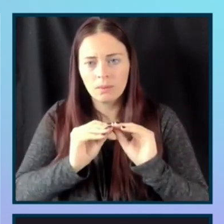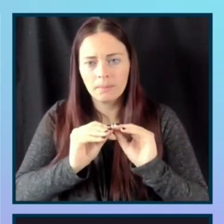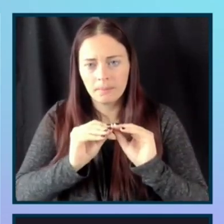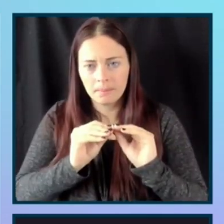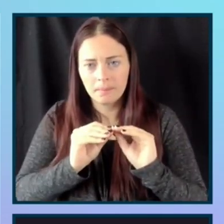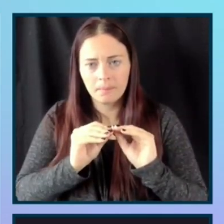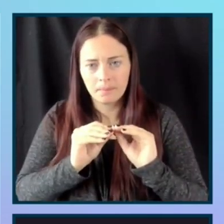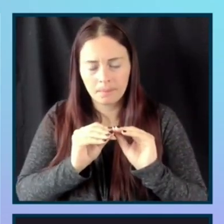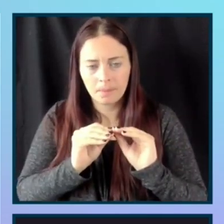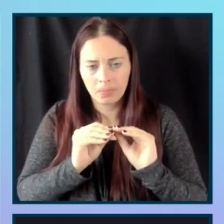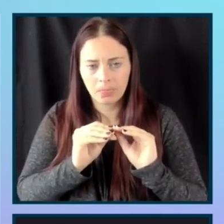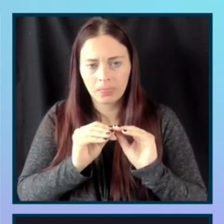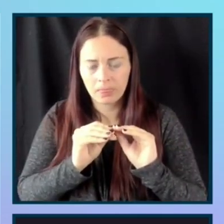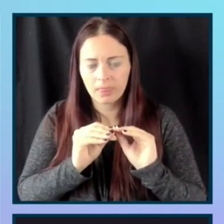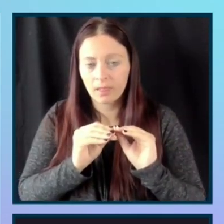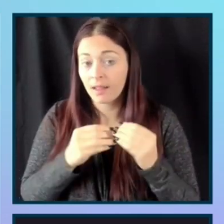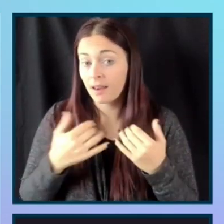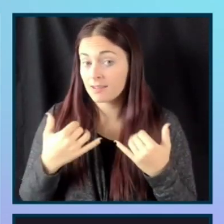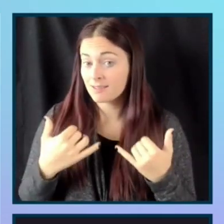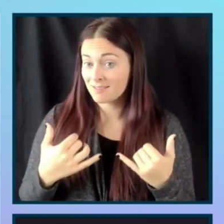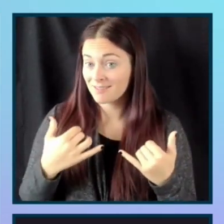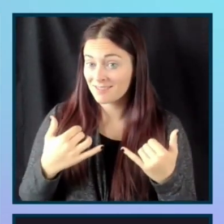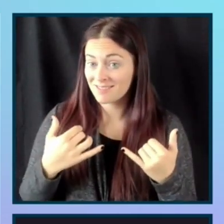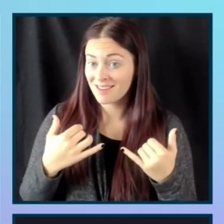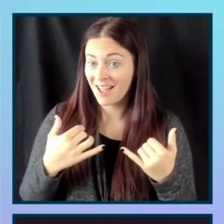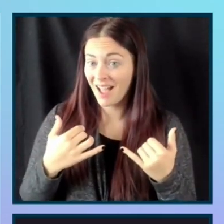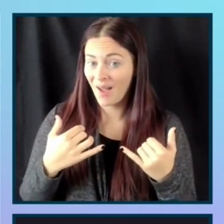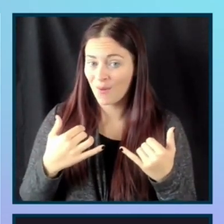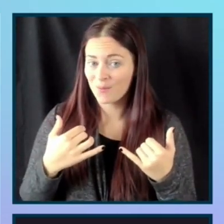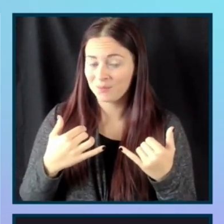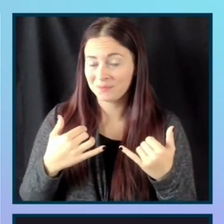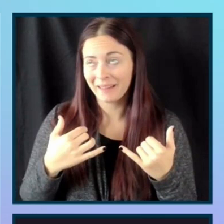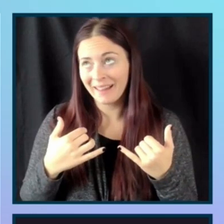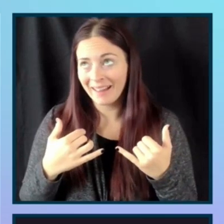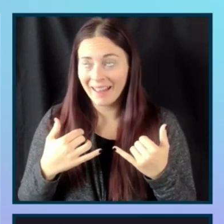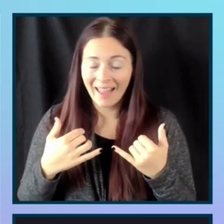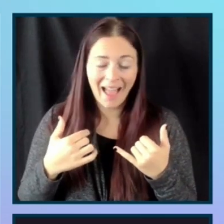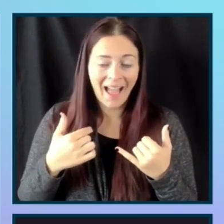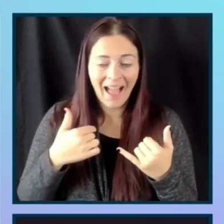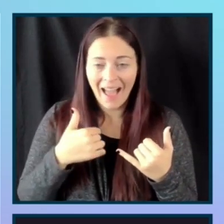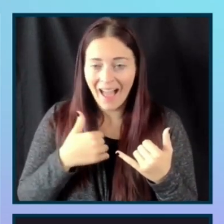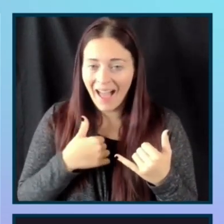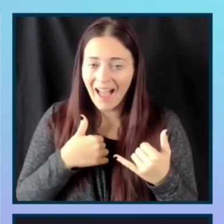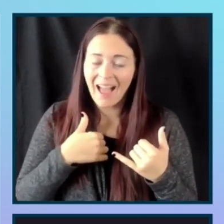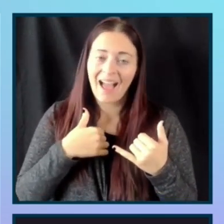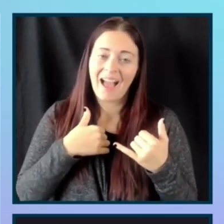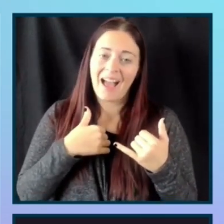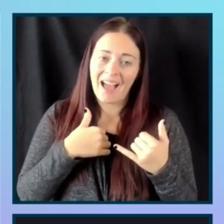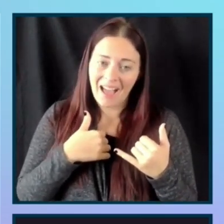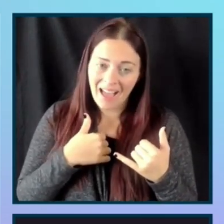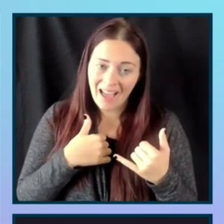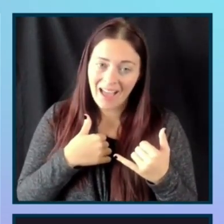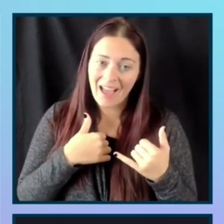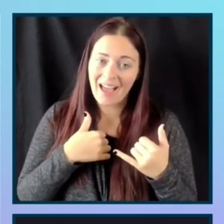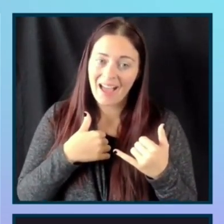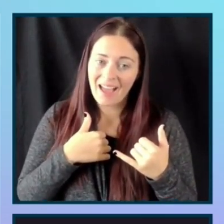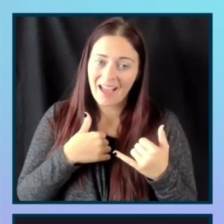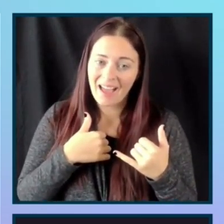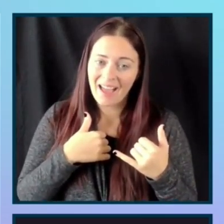Now one which I'm going to of my hands up and say that I have wholeheartedly robbed, but stealing is a great thing in this environment